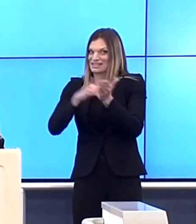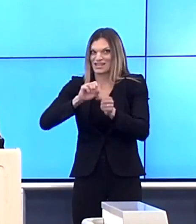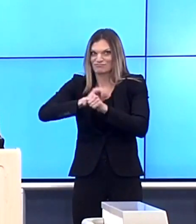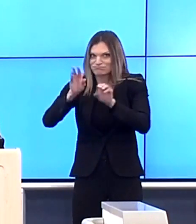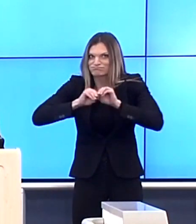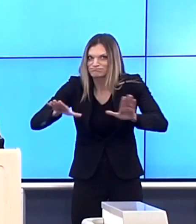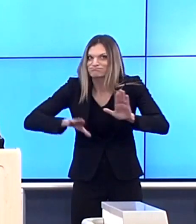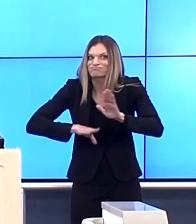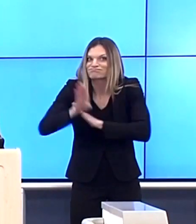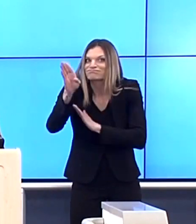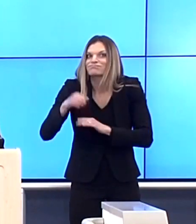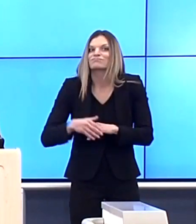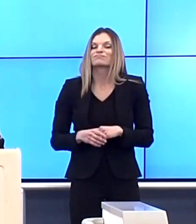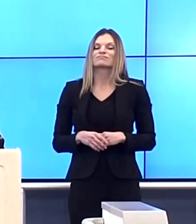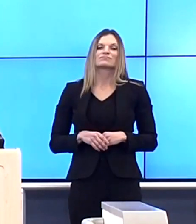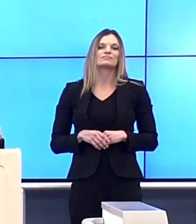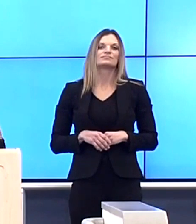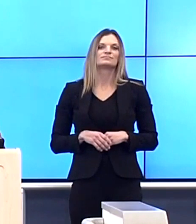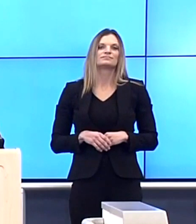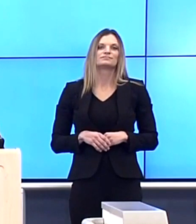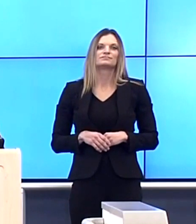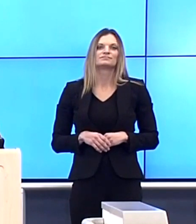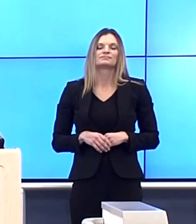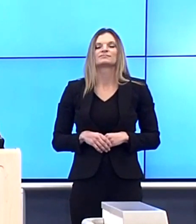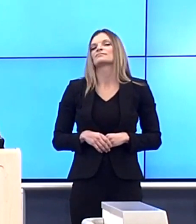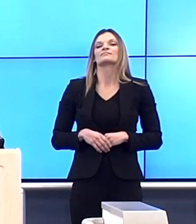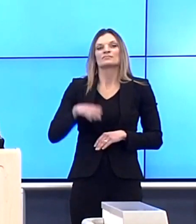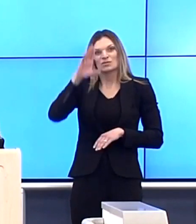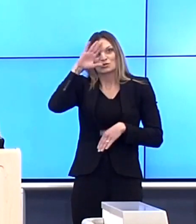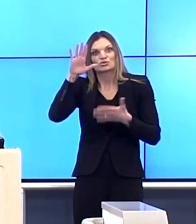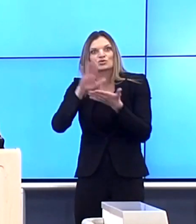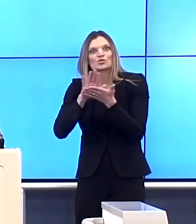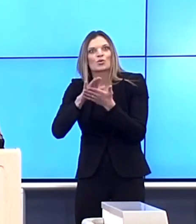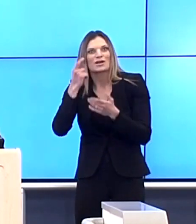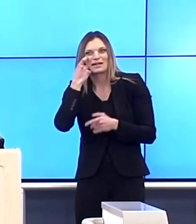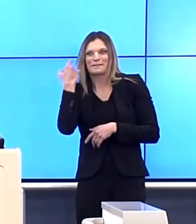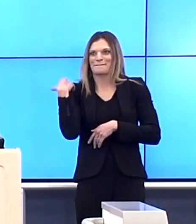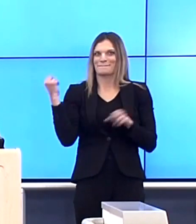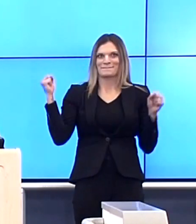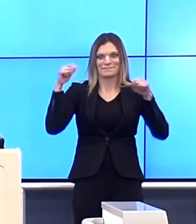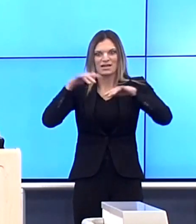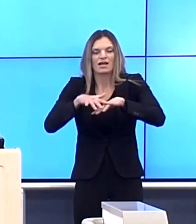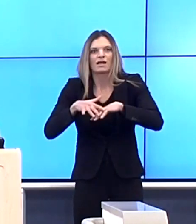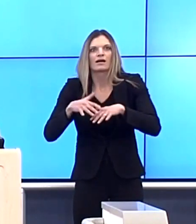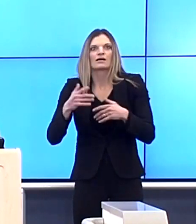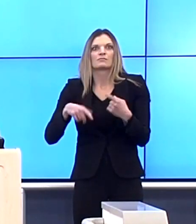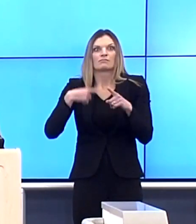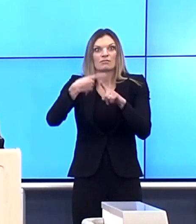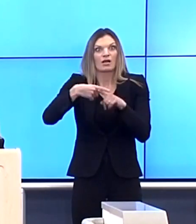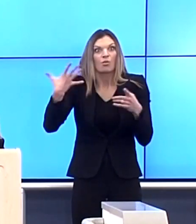HEIGHTENED DGERS OF A FALL AND WINTER SURGE FUELED BY MORE WINTER SURGE FUELED BY MORE CONTACTS THAN EVER, THE CONTACTS THAN EVER, THE CONVERGENCE OF THAT WITH SCHOOL,